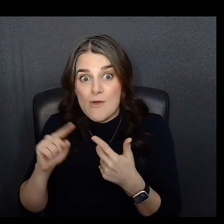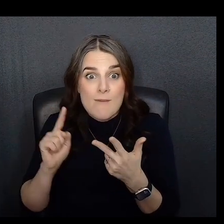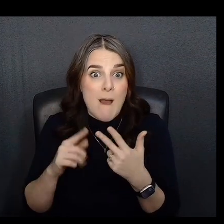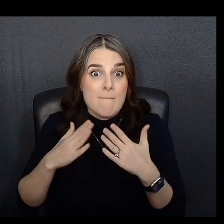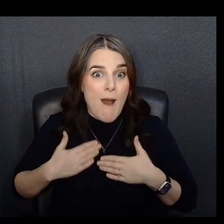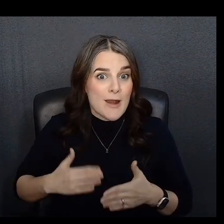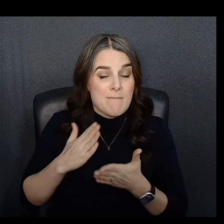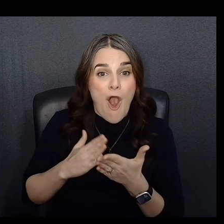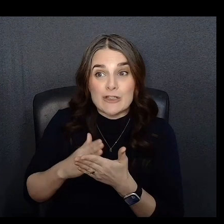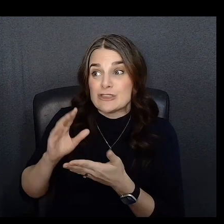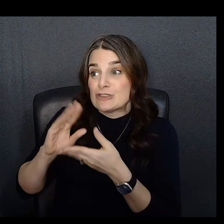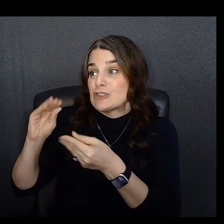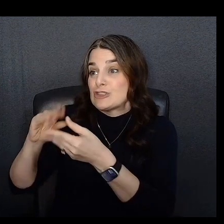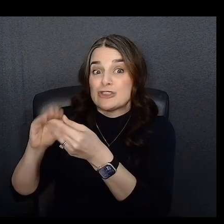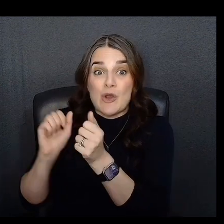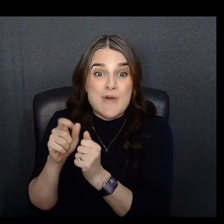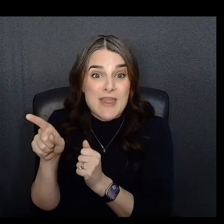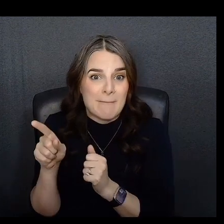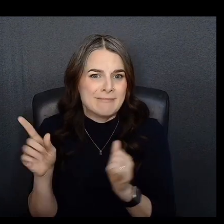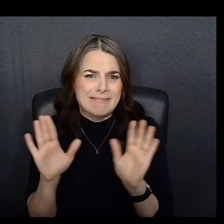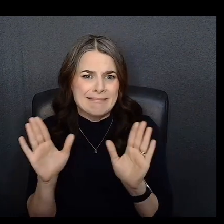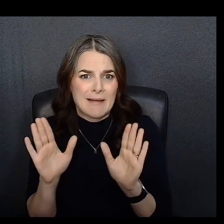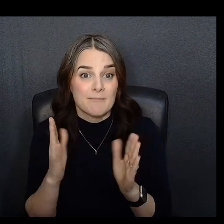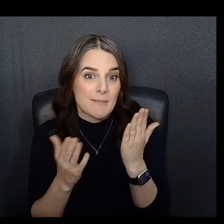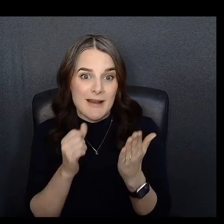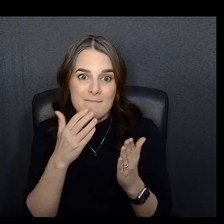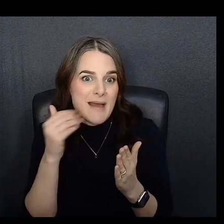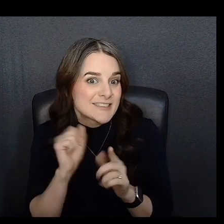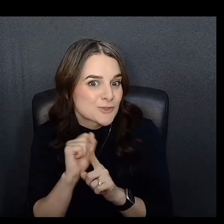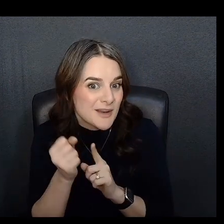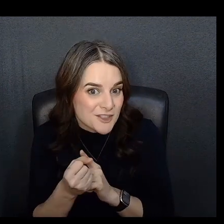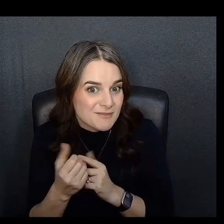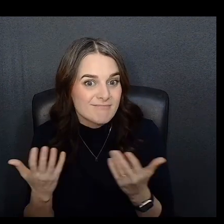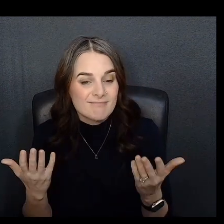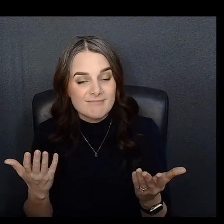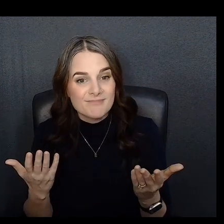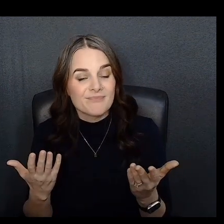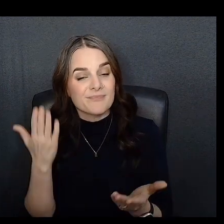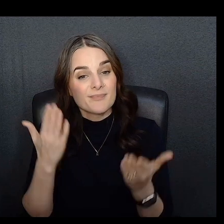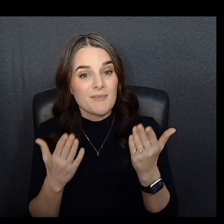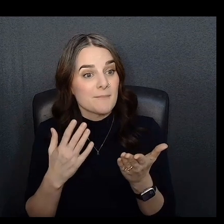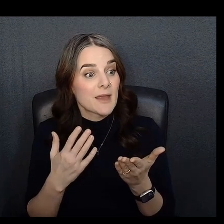That might not be the best situation. Maybe we don't want to talk about that at the grocery store,